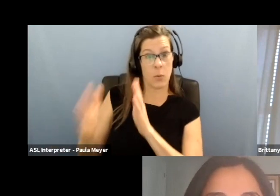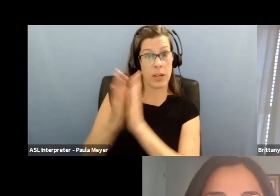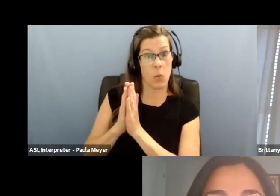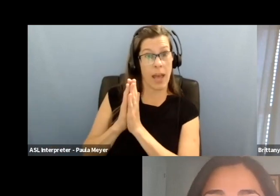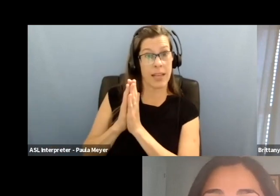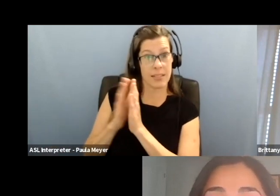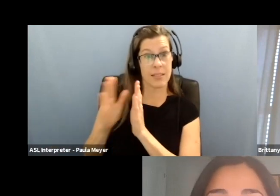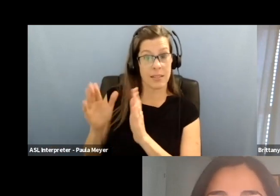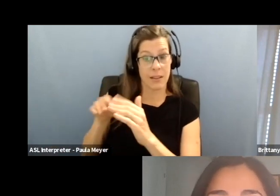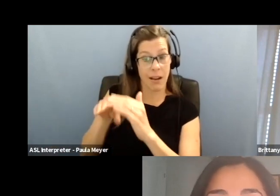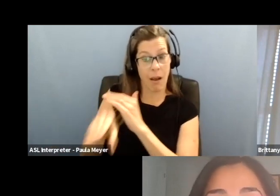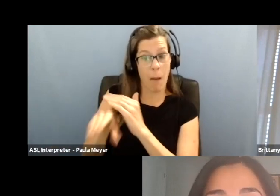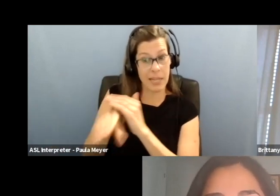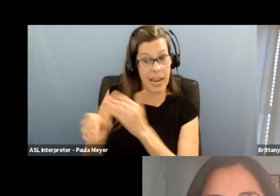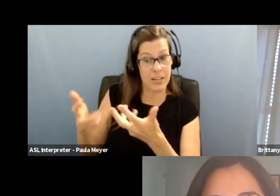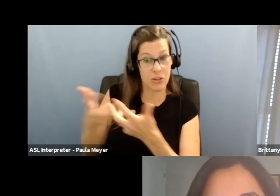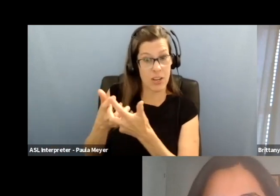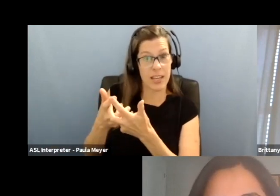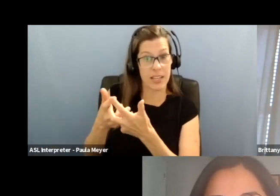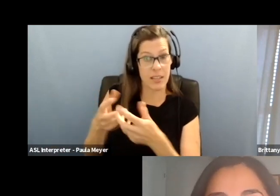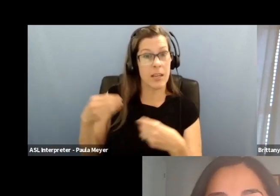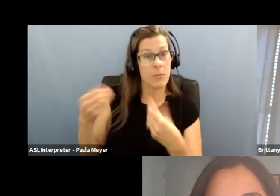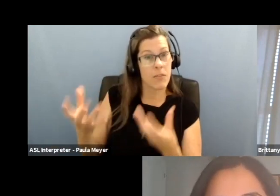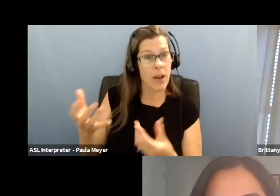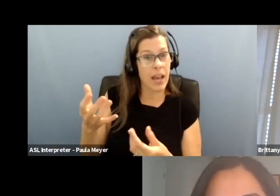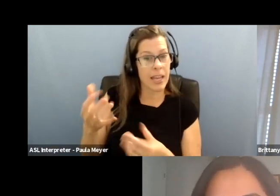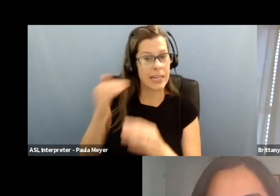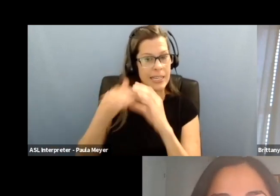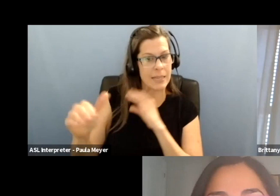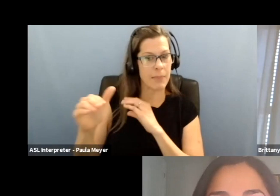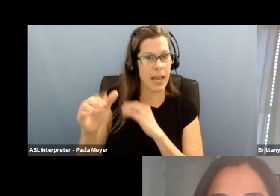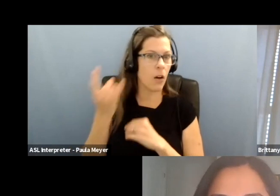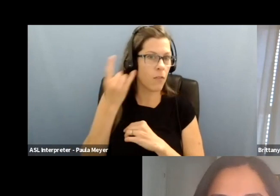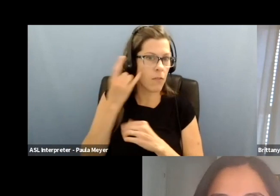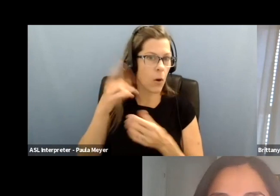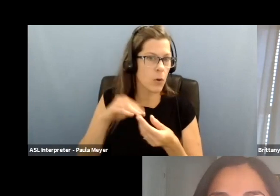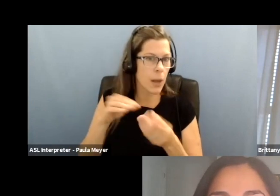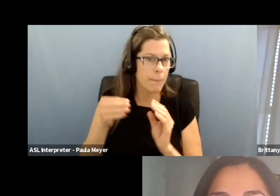or via email and phone number to a direct person. So answer follow up questions or concern.